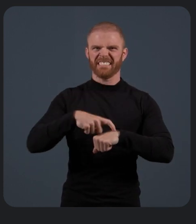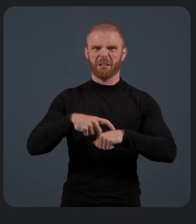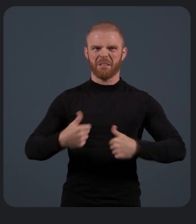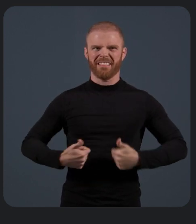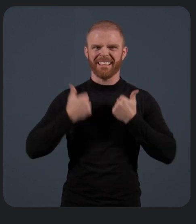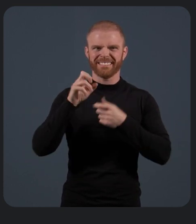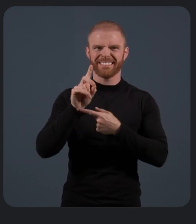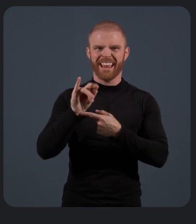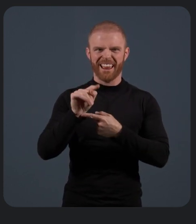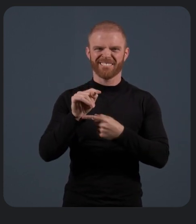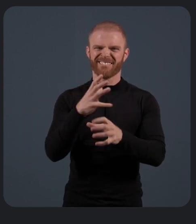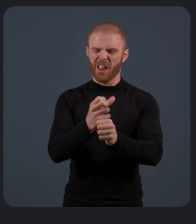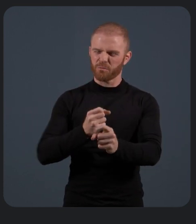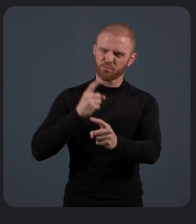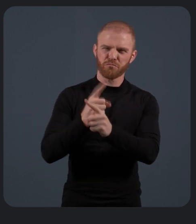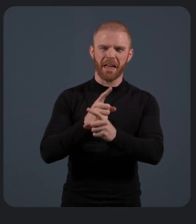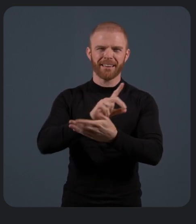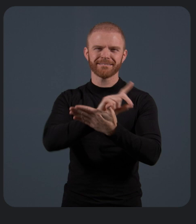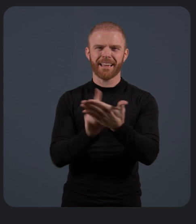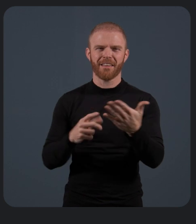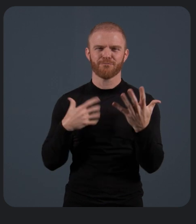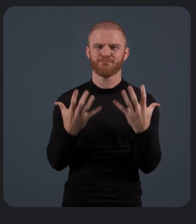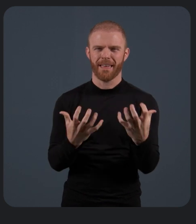to get to the right design pattern that we want.